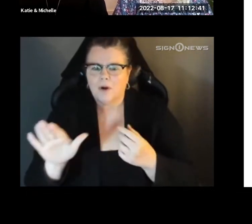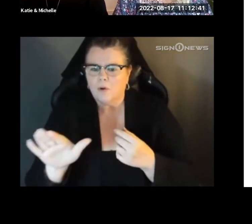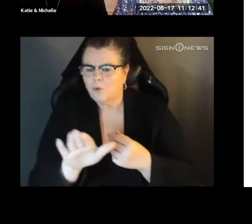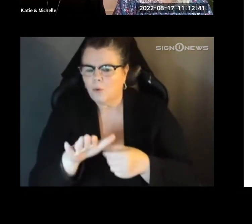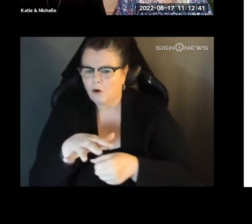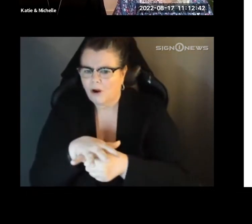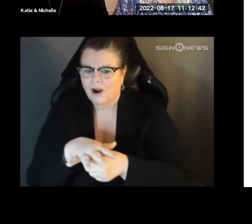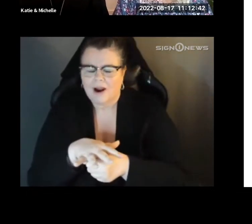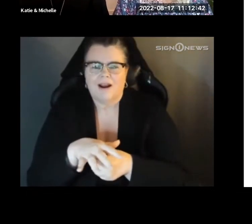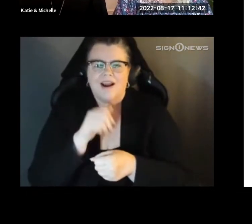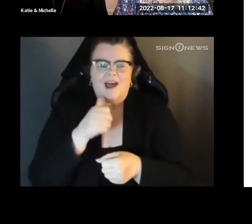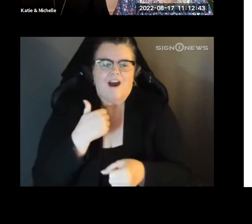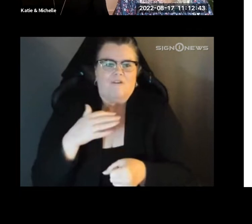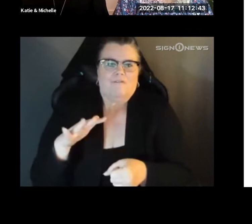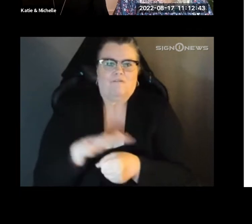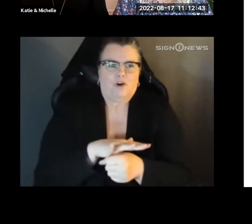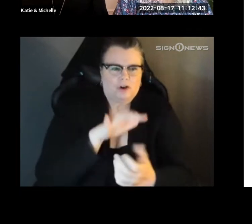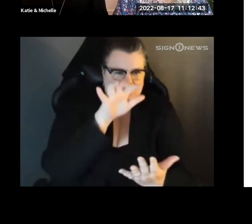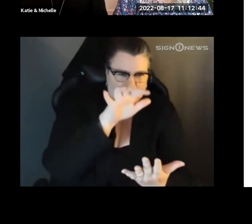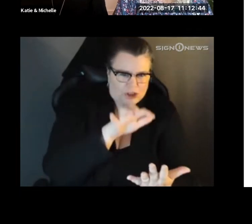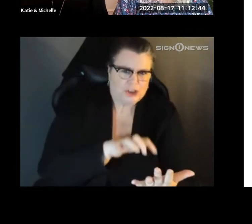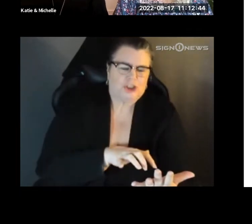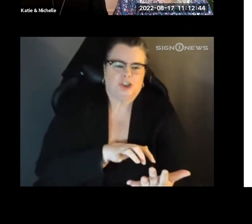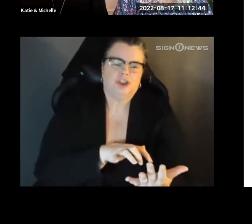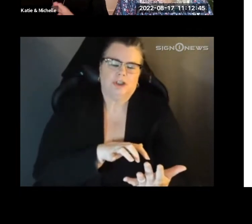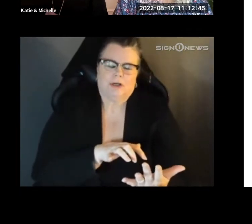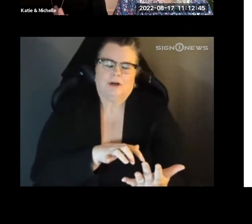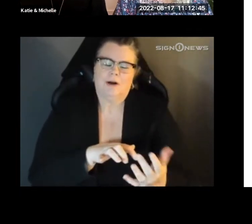um get it as up to date based on everybody's address in Georgia but we know for sure that